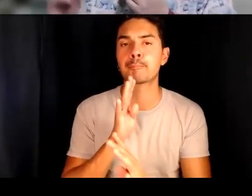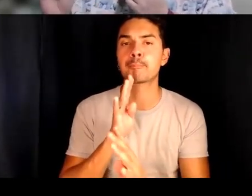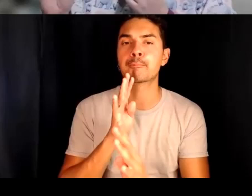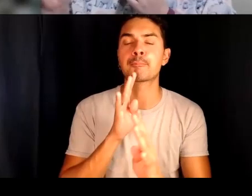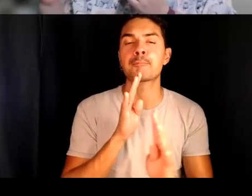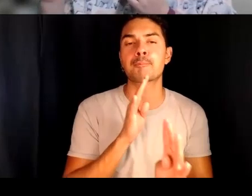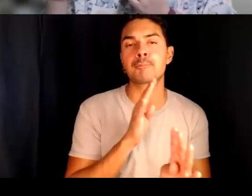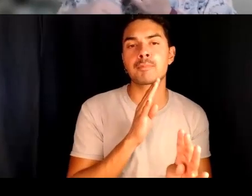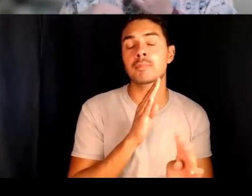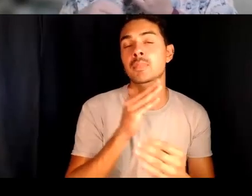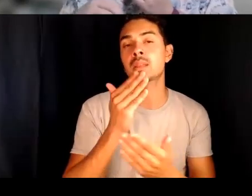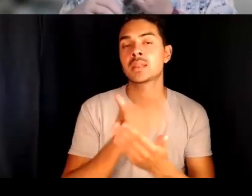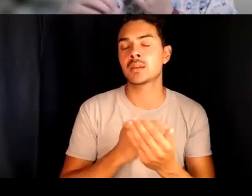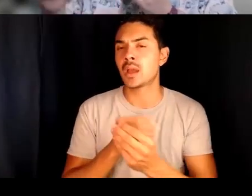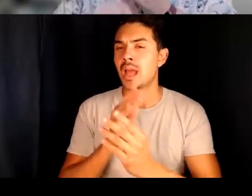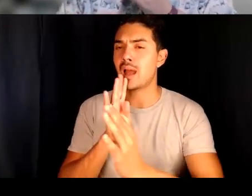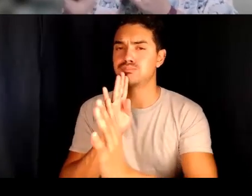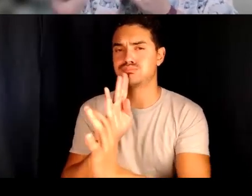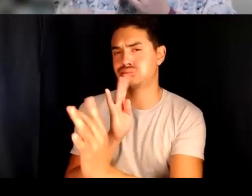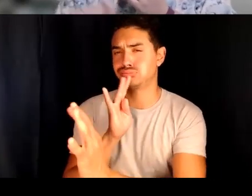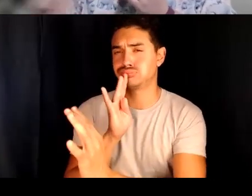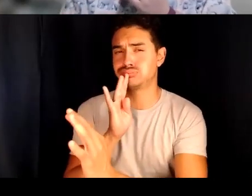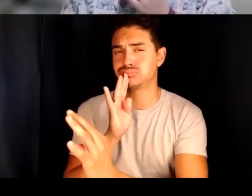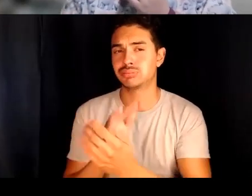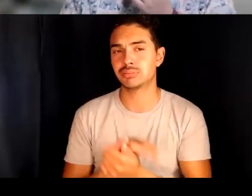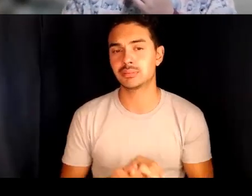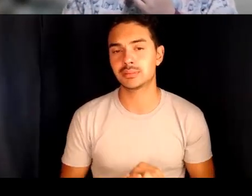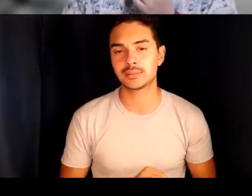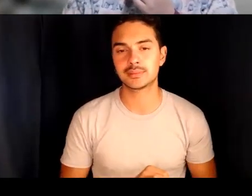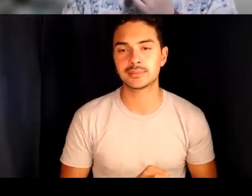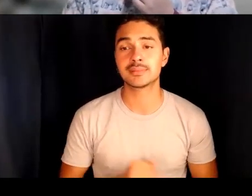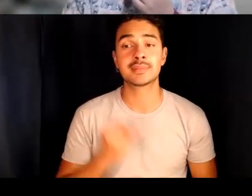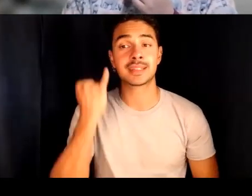And if it's somebody that you've known for a while,